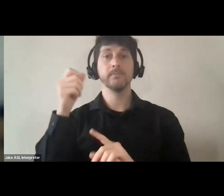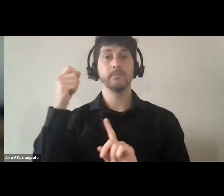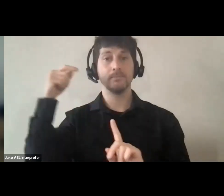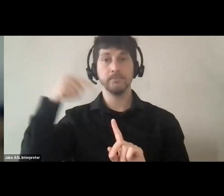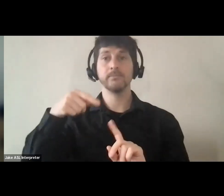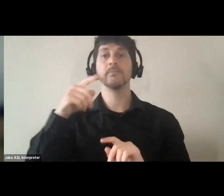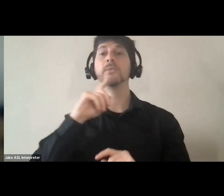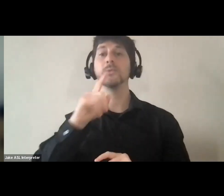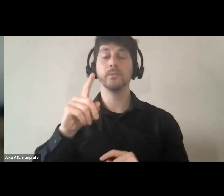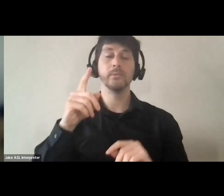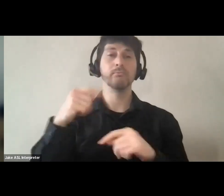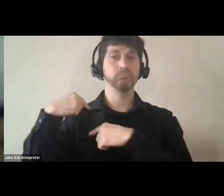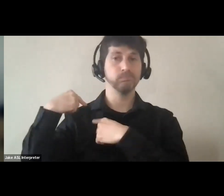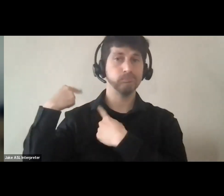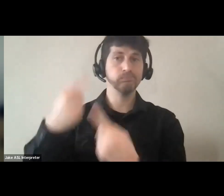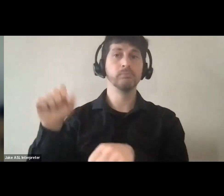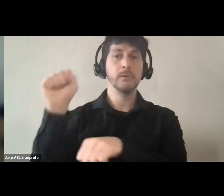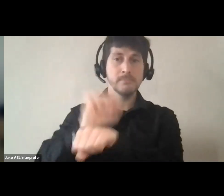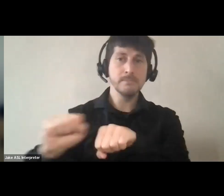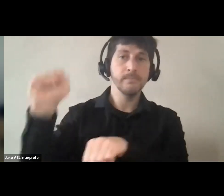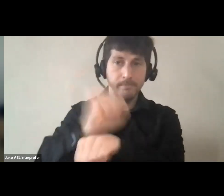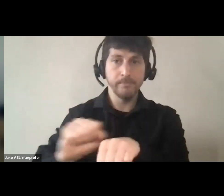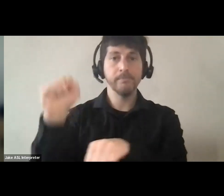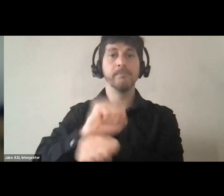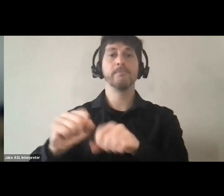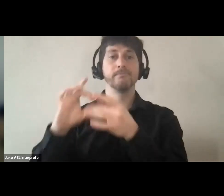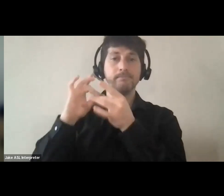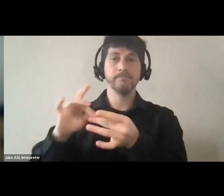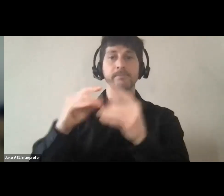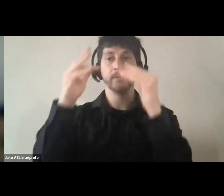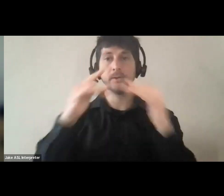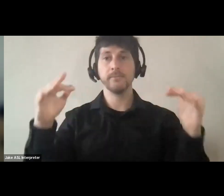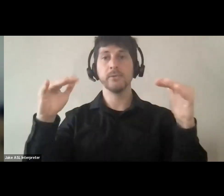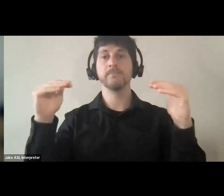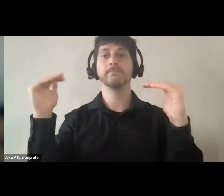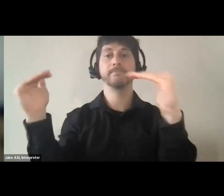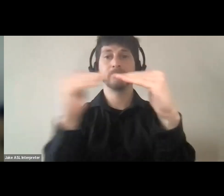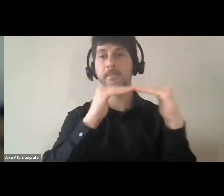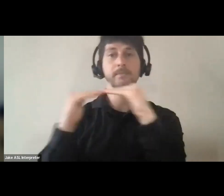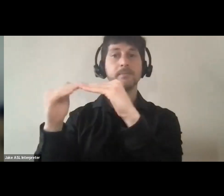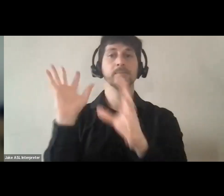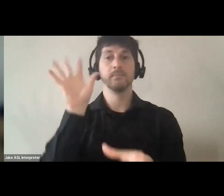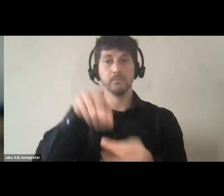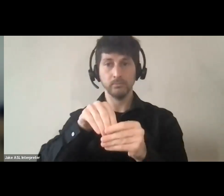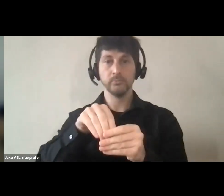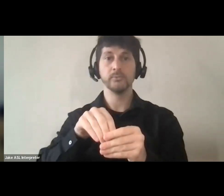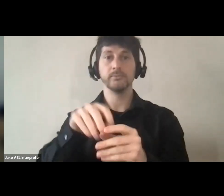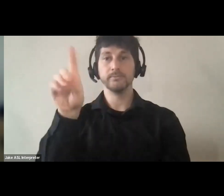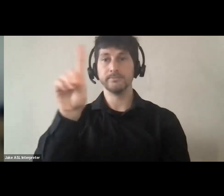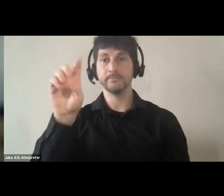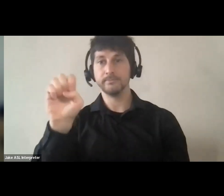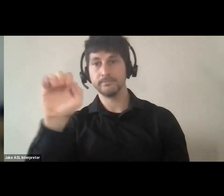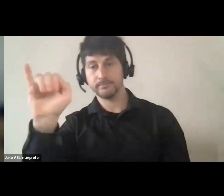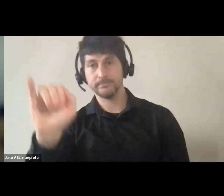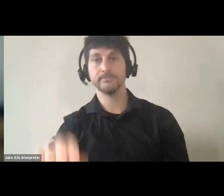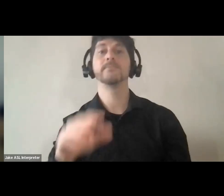I'm Sierra Royster, the Director of innovation with APRIL.